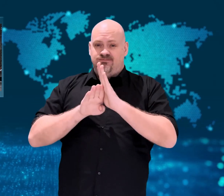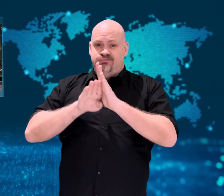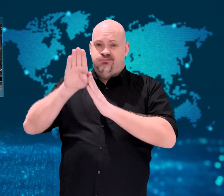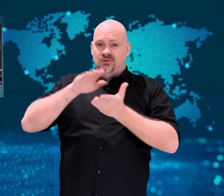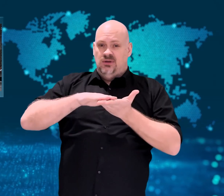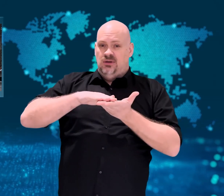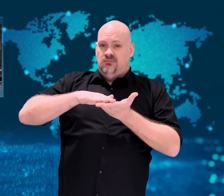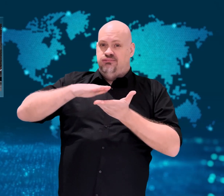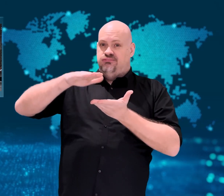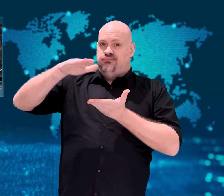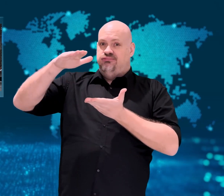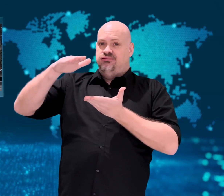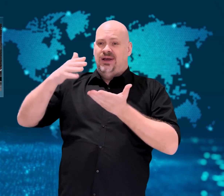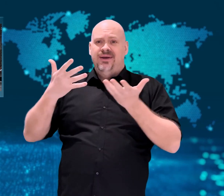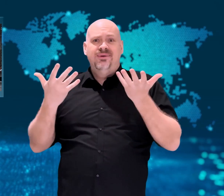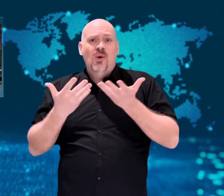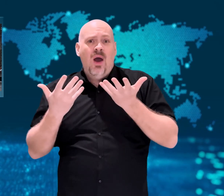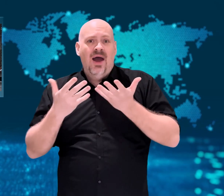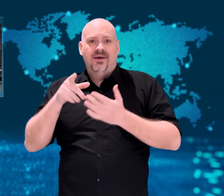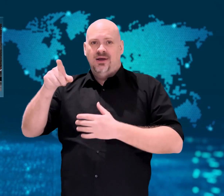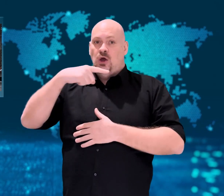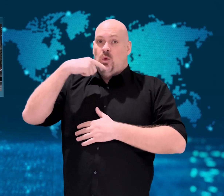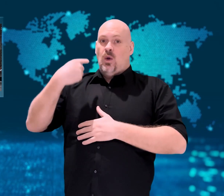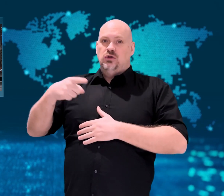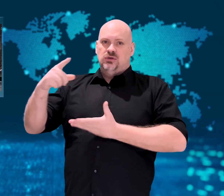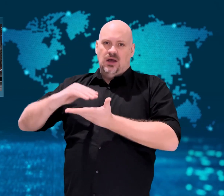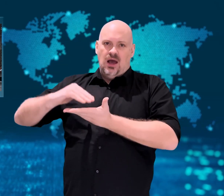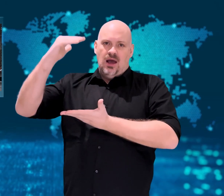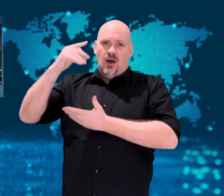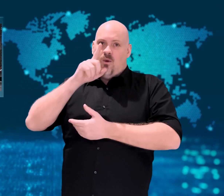biggest oil producers.